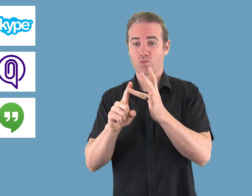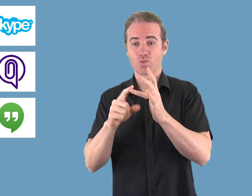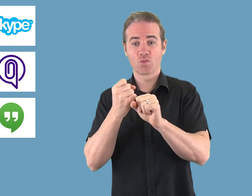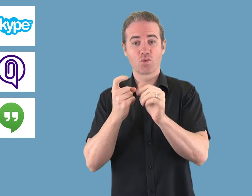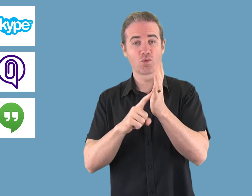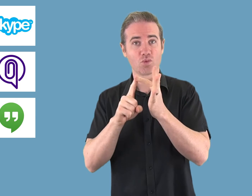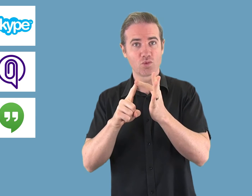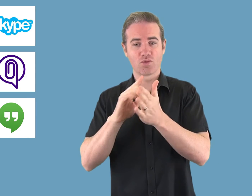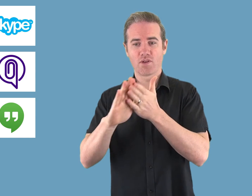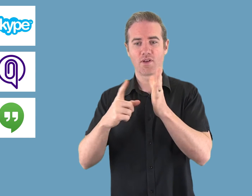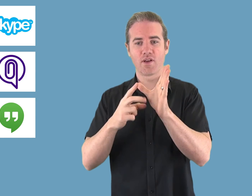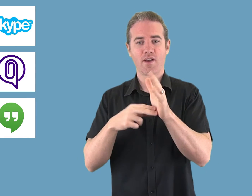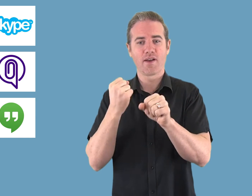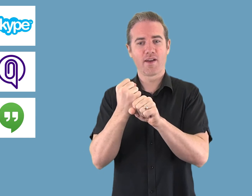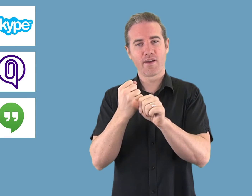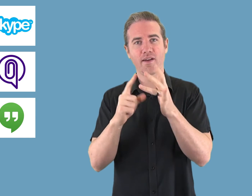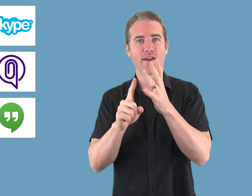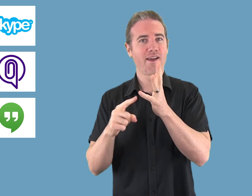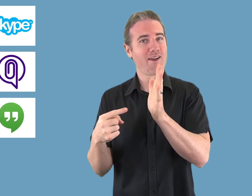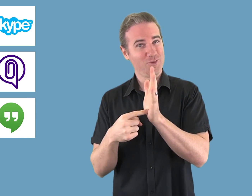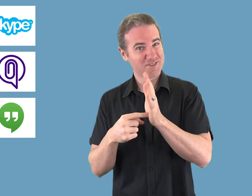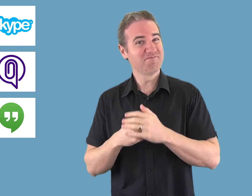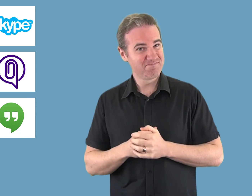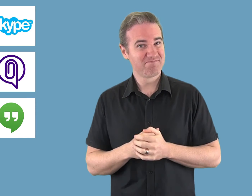Google Hangouts